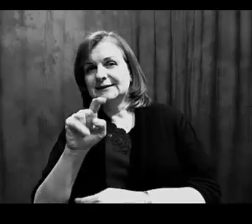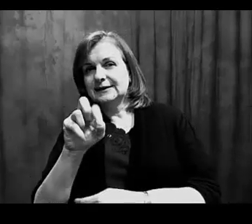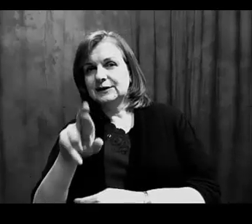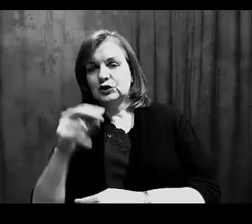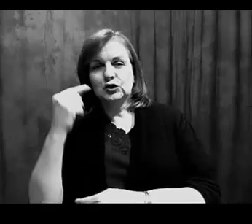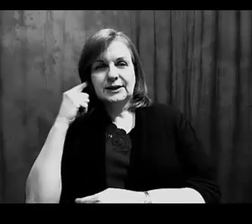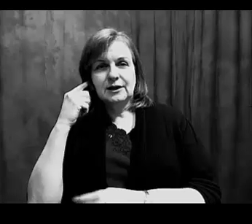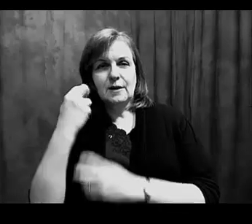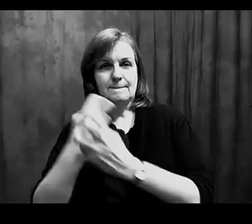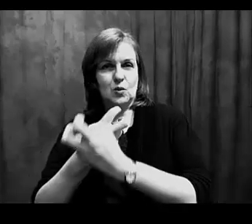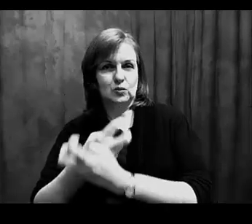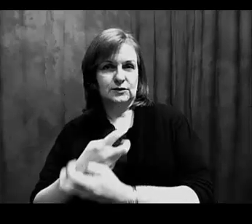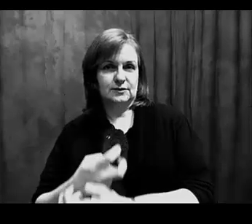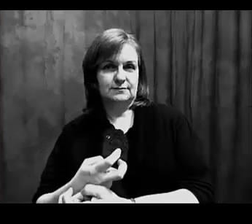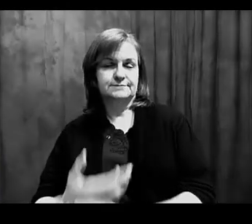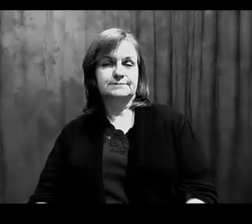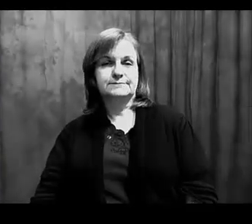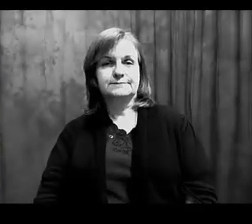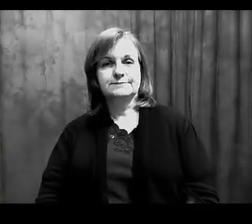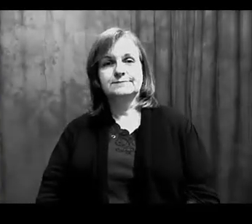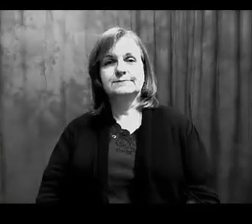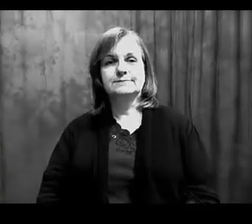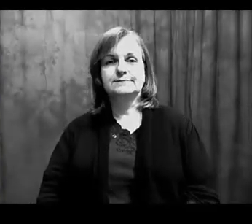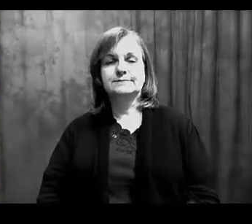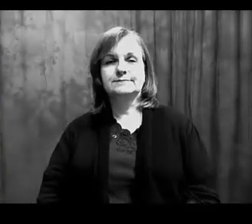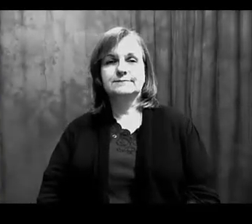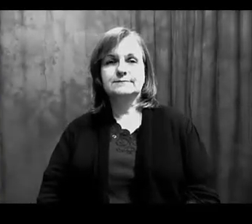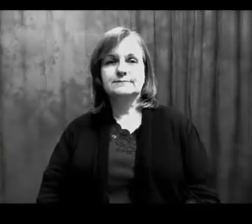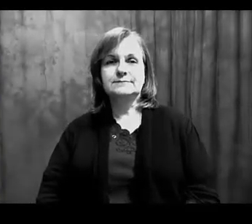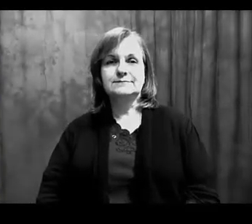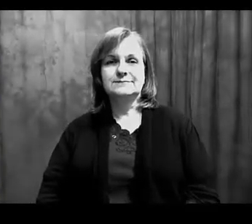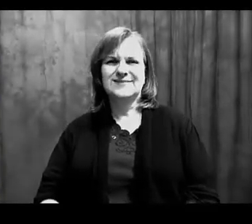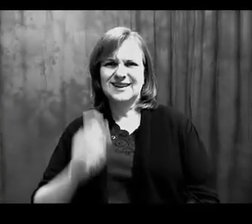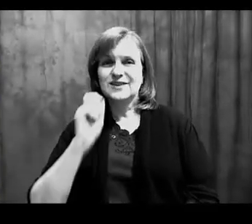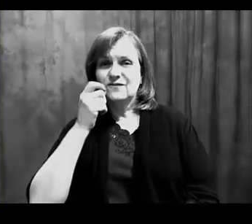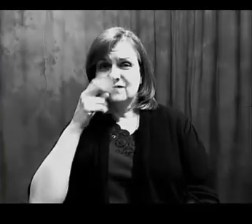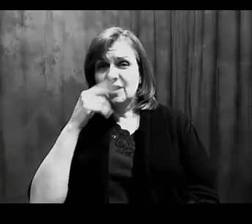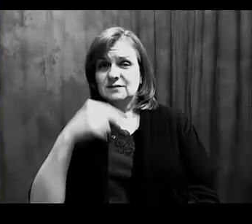and inner ear bones